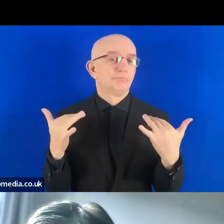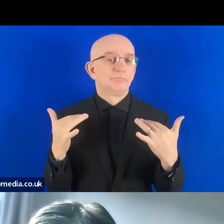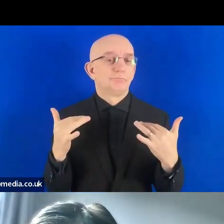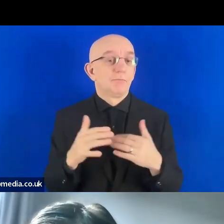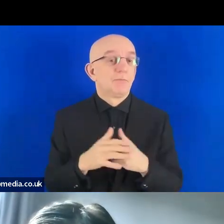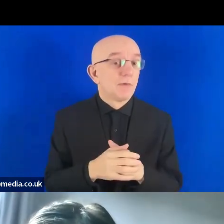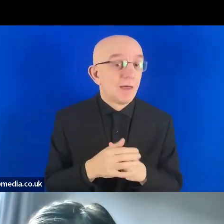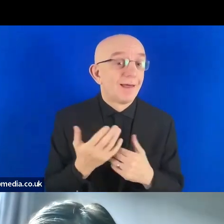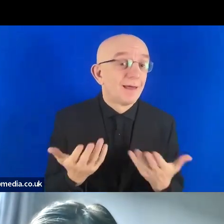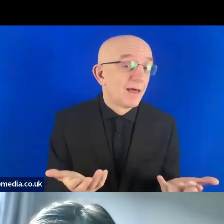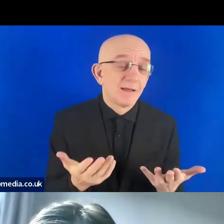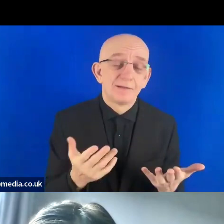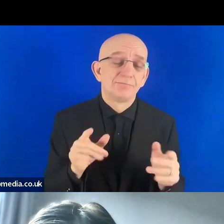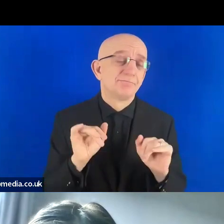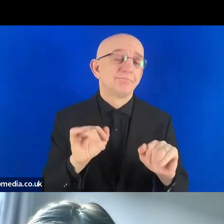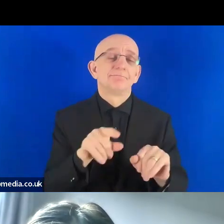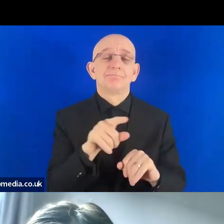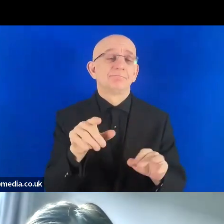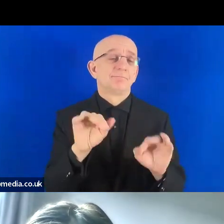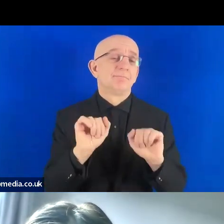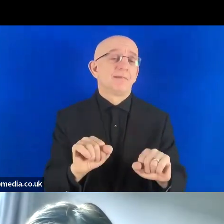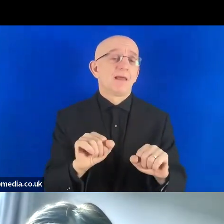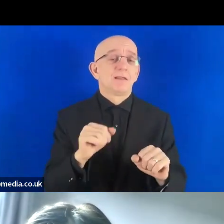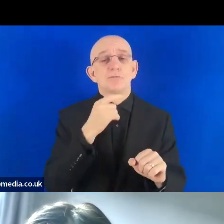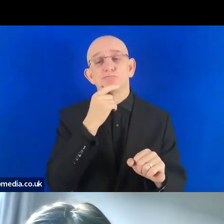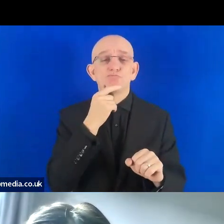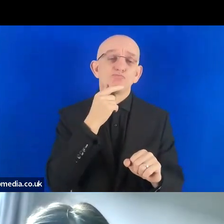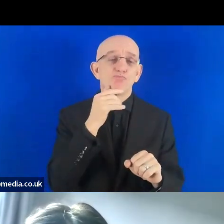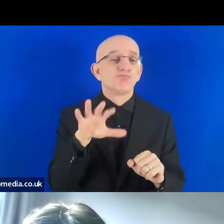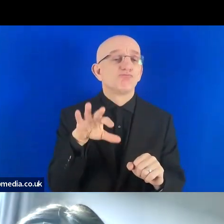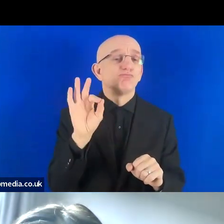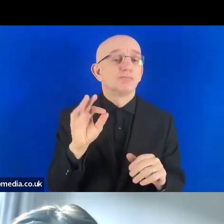So just to let you know, we recognize that, you know, we can't pack in